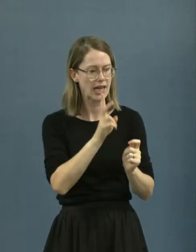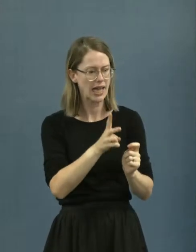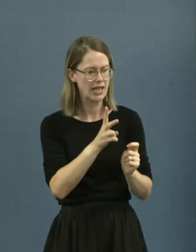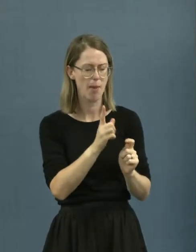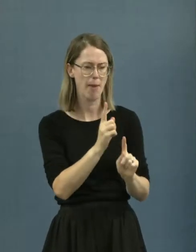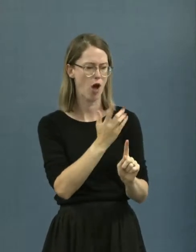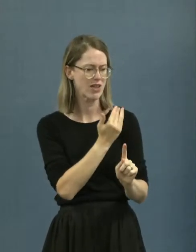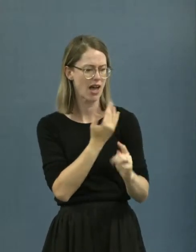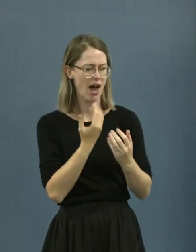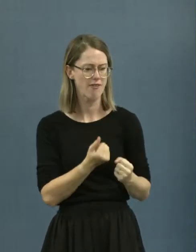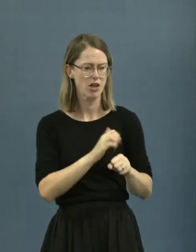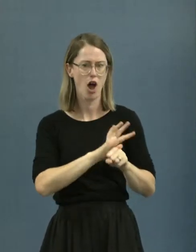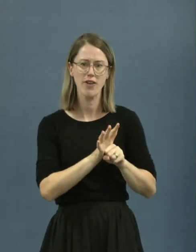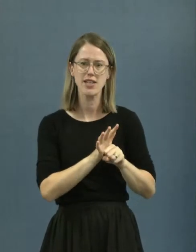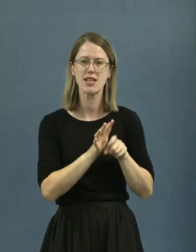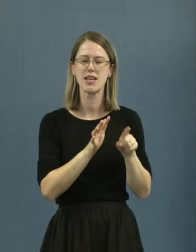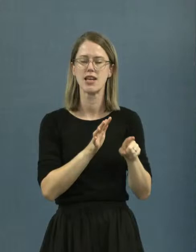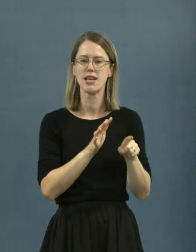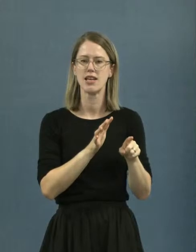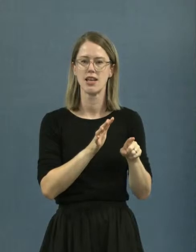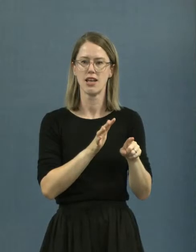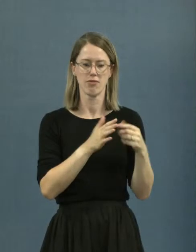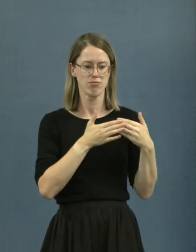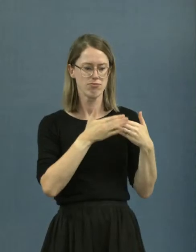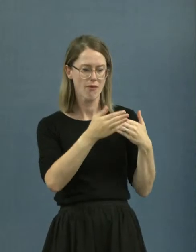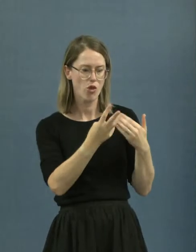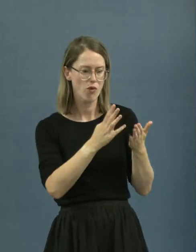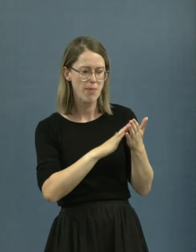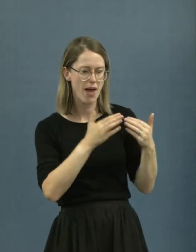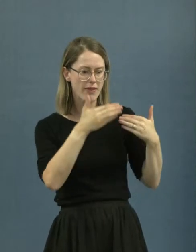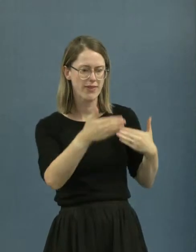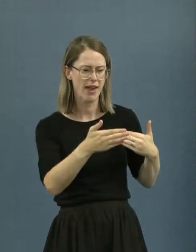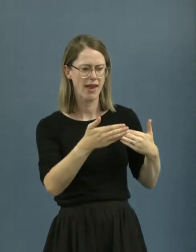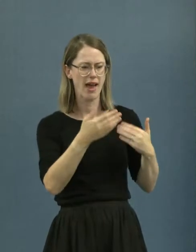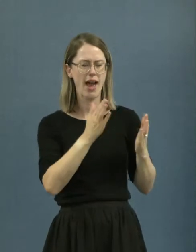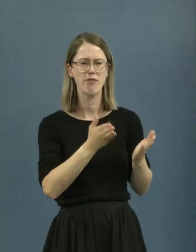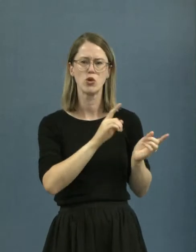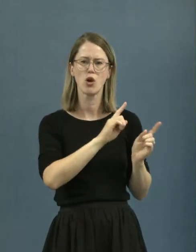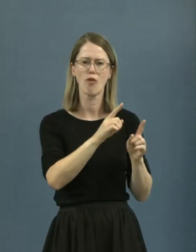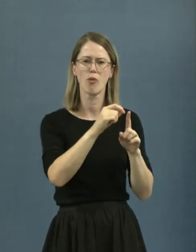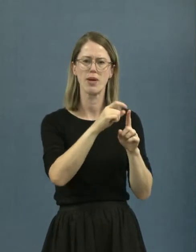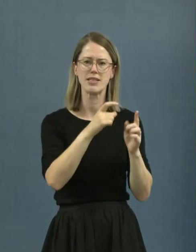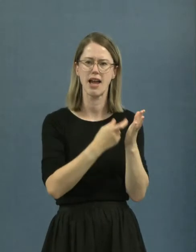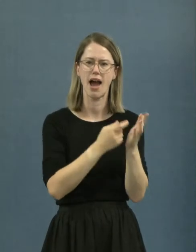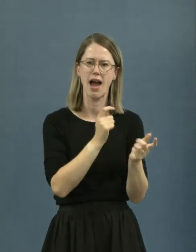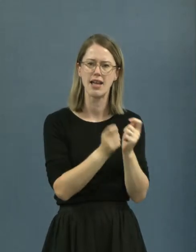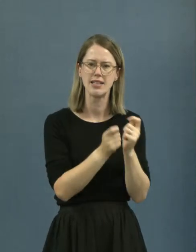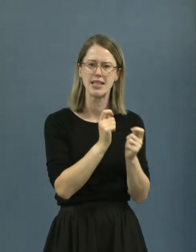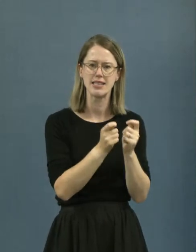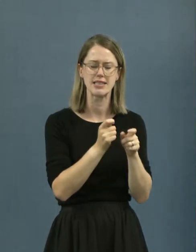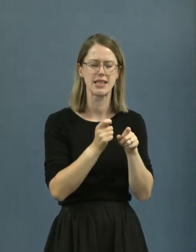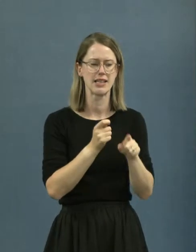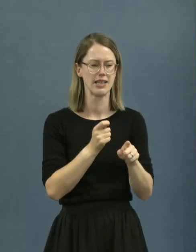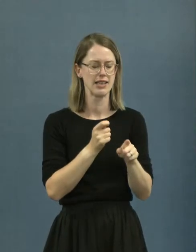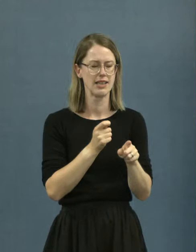need a PCR test for any reason, during that three-month period after your onset of symptoms or